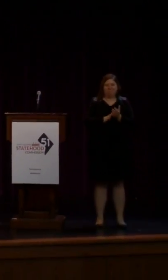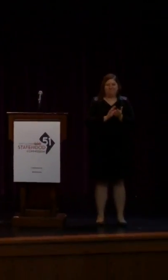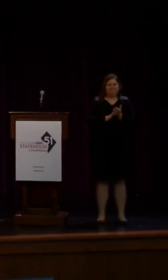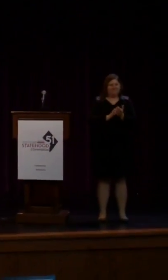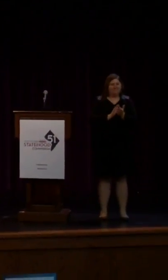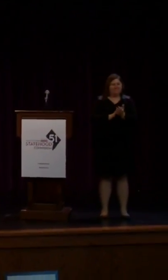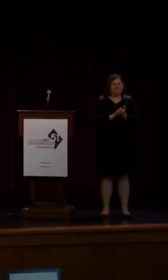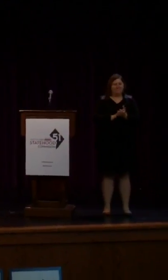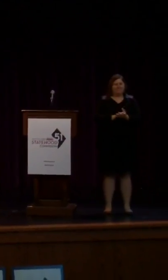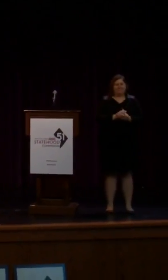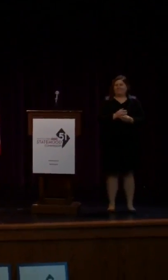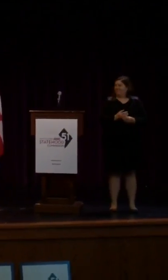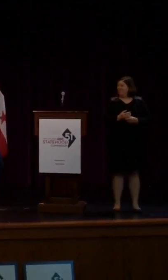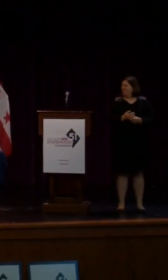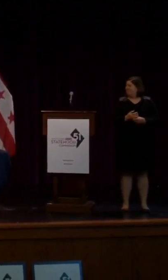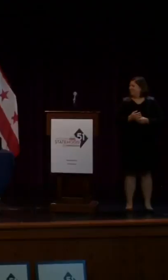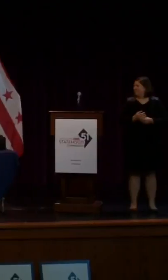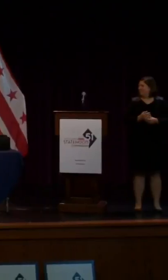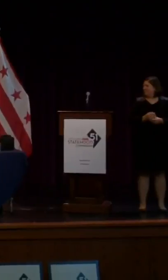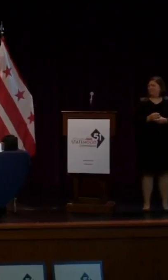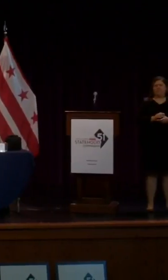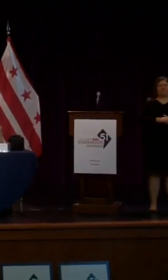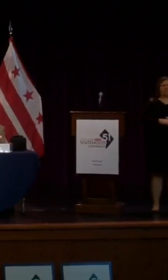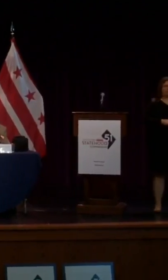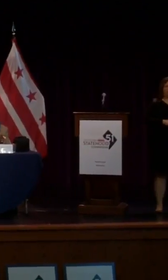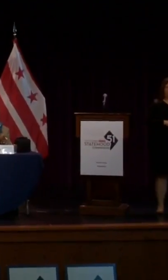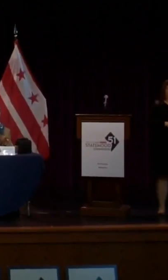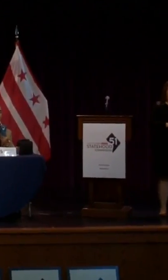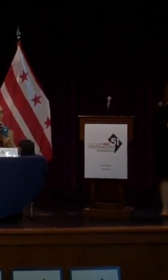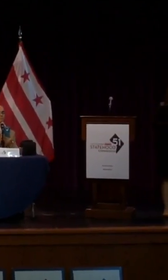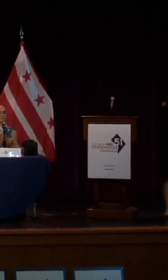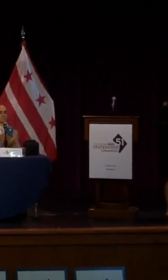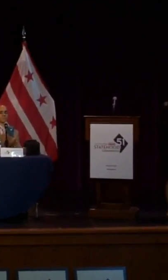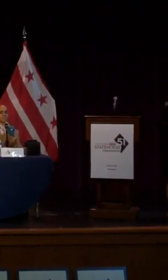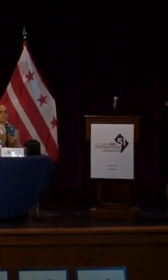MR. PLOTKIN. AFTER WE HEAR FROM MR. PLOTKIN,